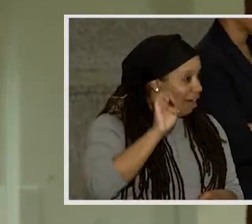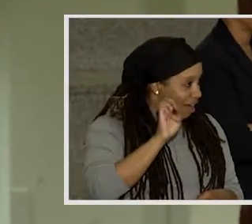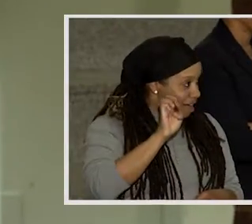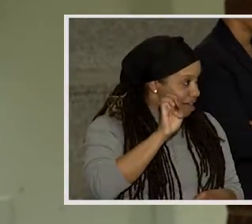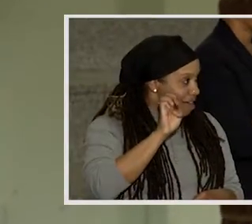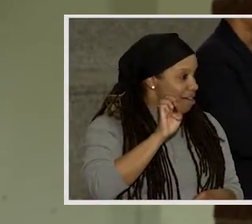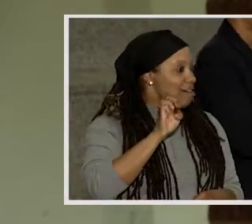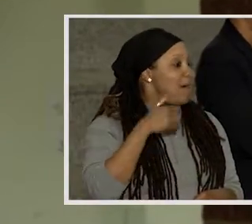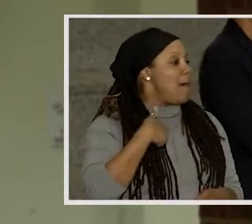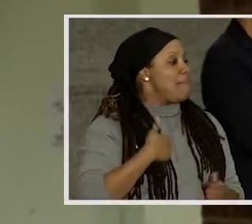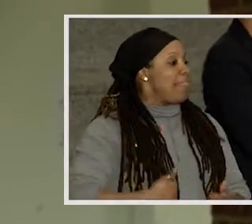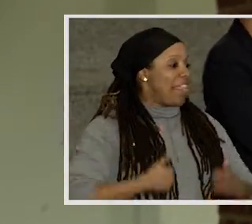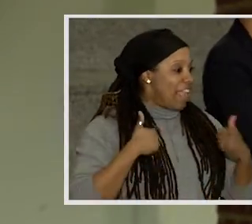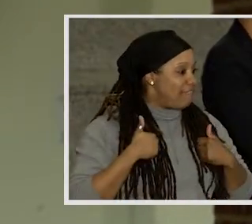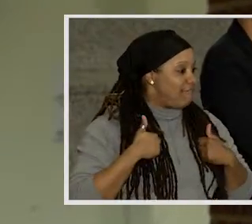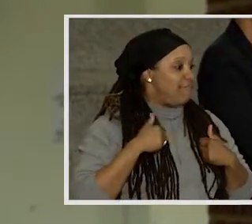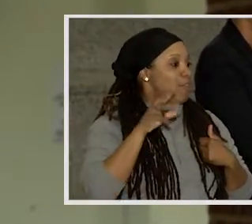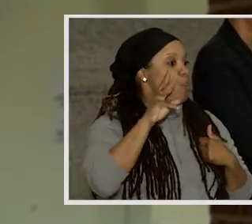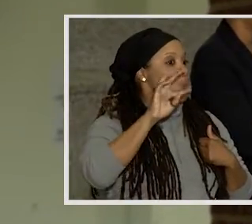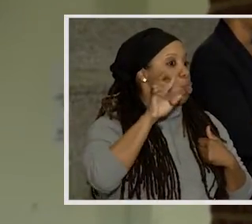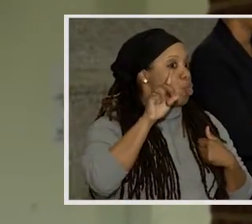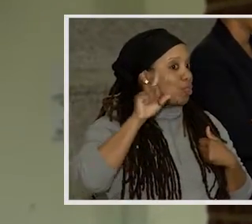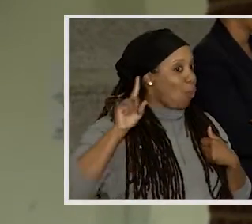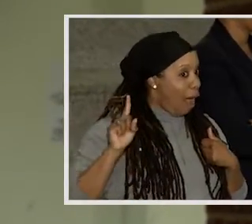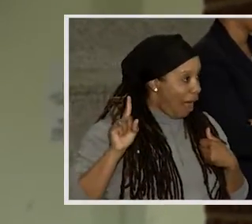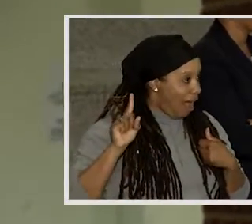WE ALSO BROKE THE RULES A LITTLE BIT BUT WE ONLY INCREASED OUR